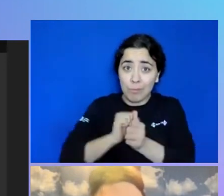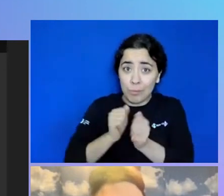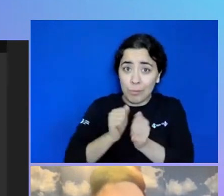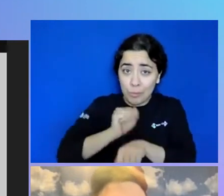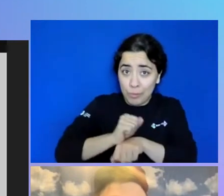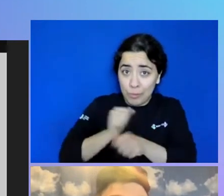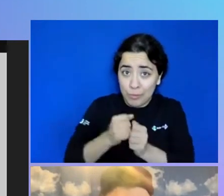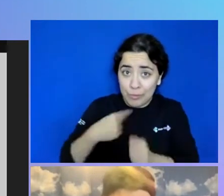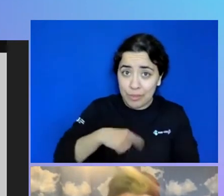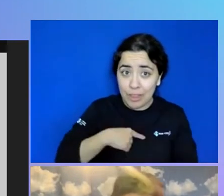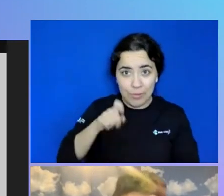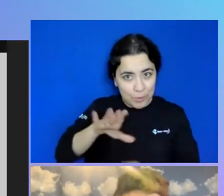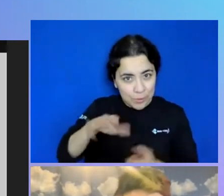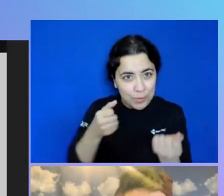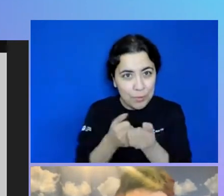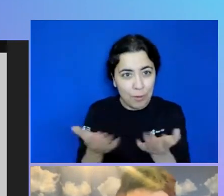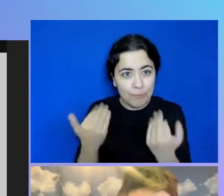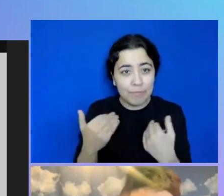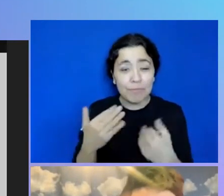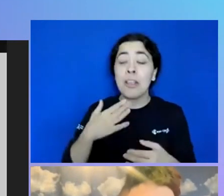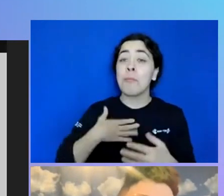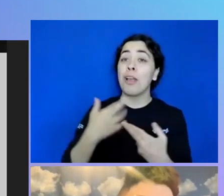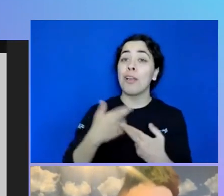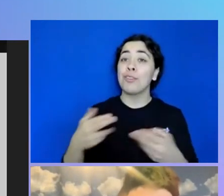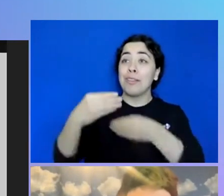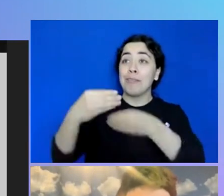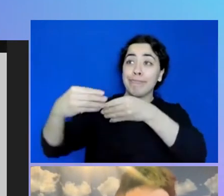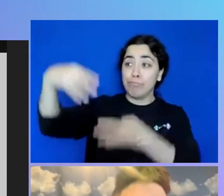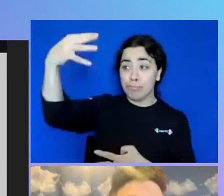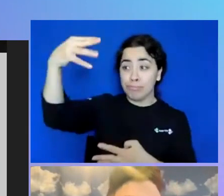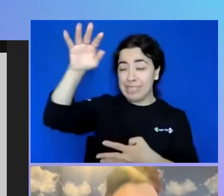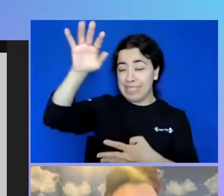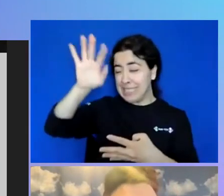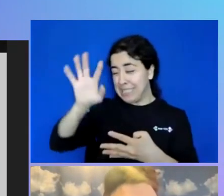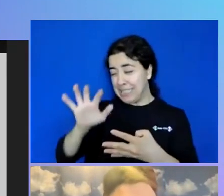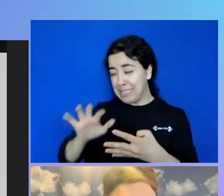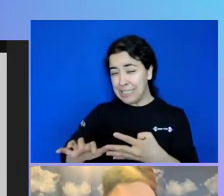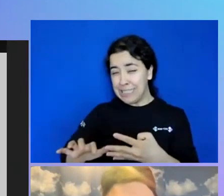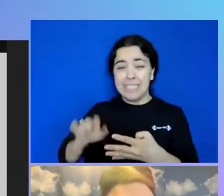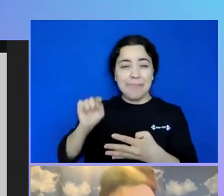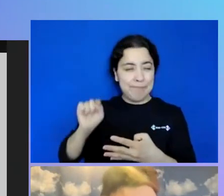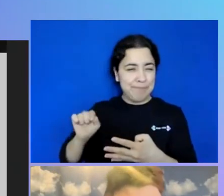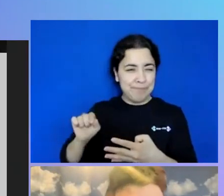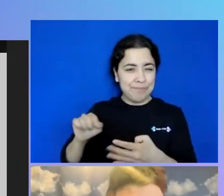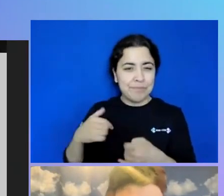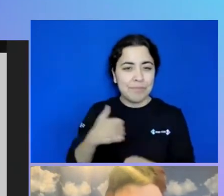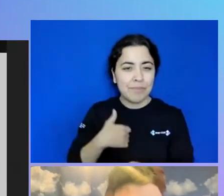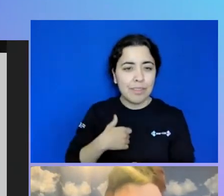us. So this is my resource list. It's very long. Um, I'm not